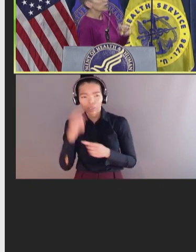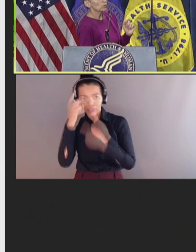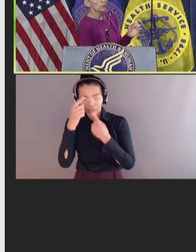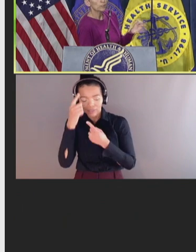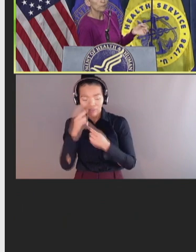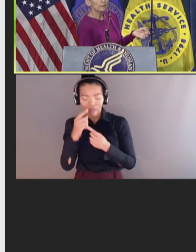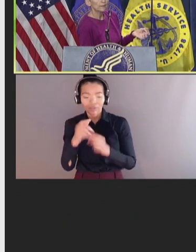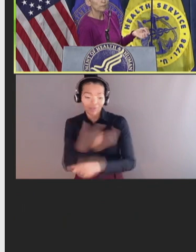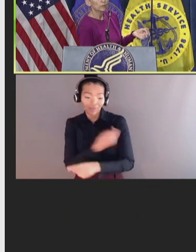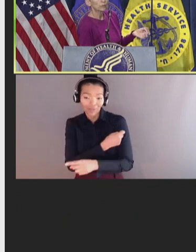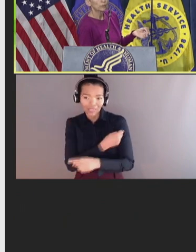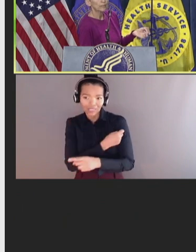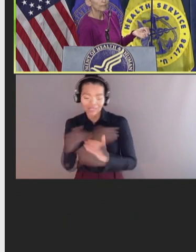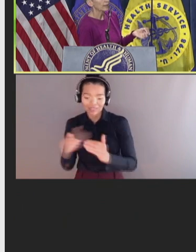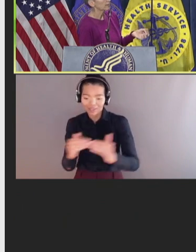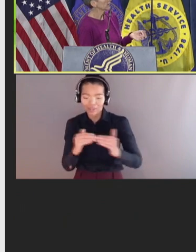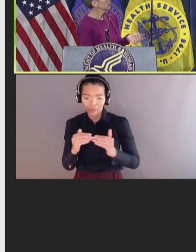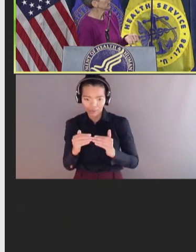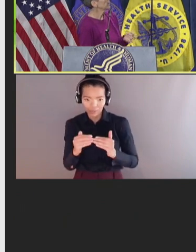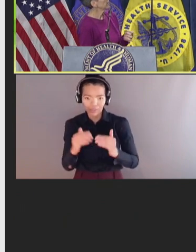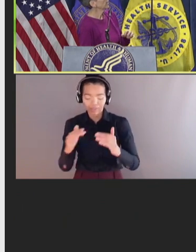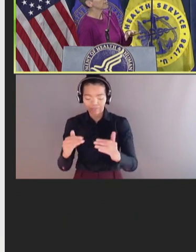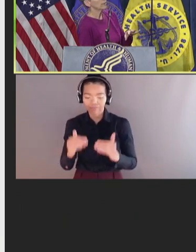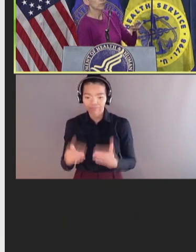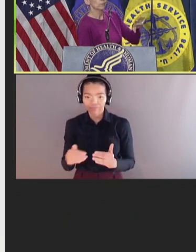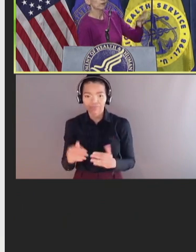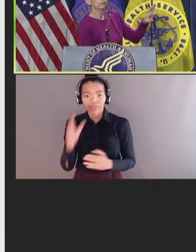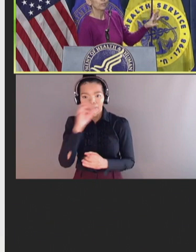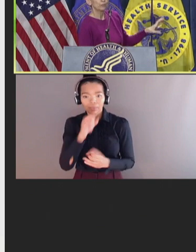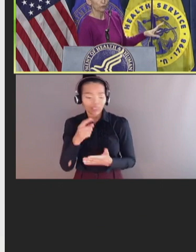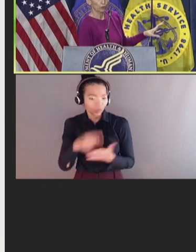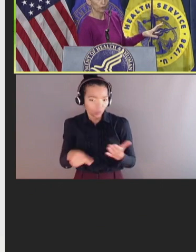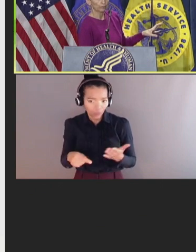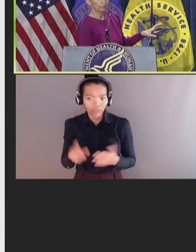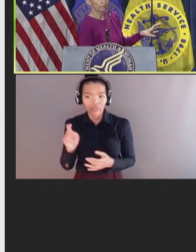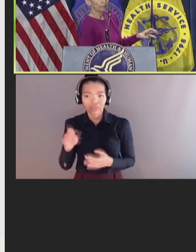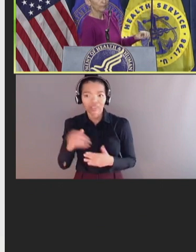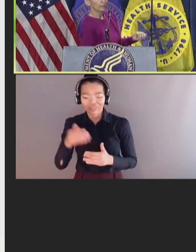what is missing, and what do we need next? Again, this is about research. So,